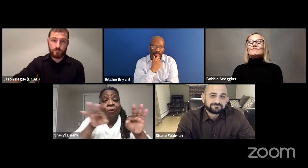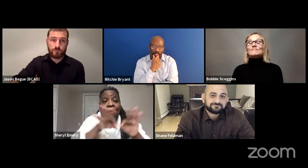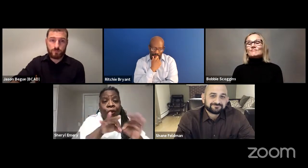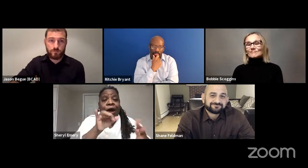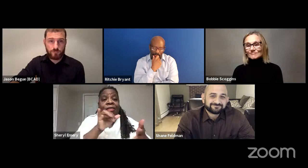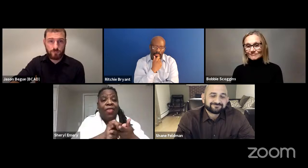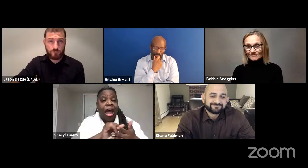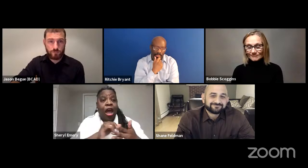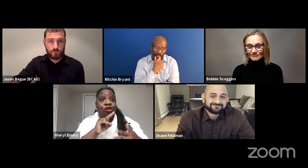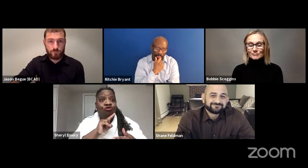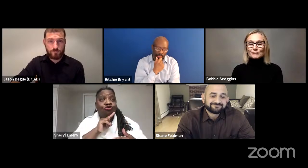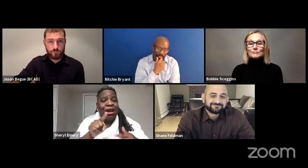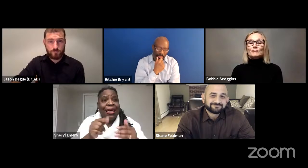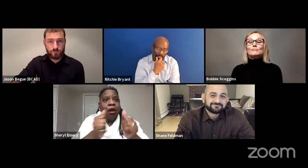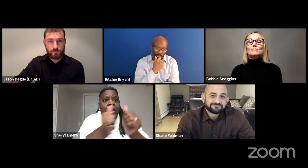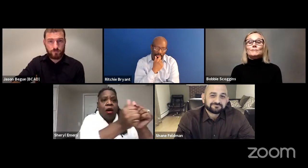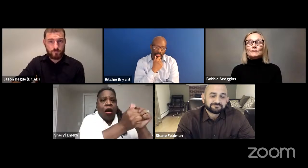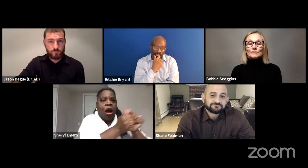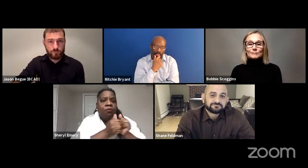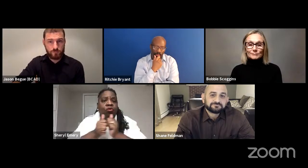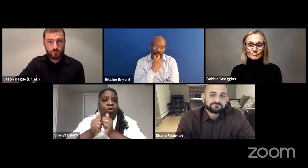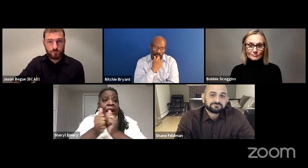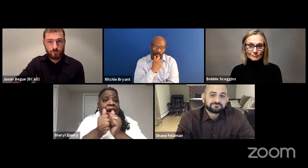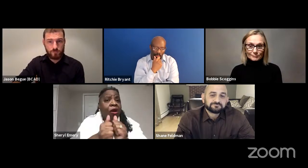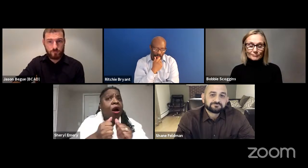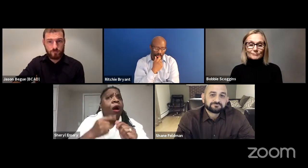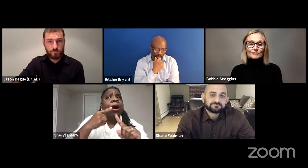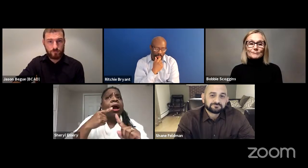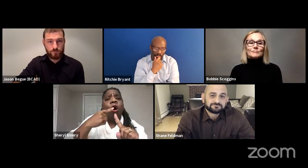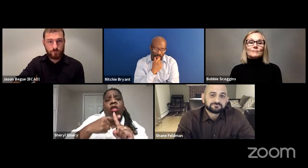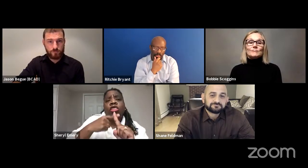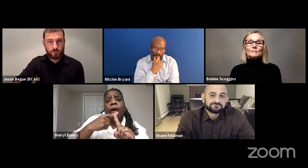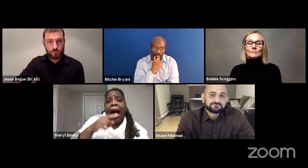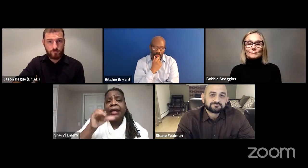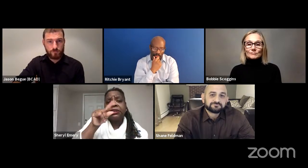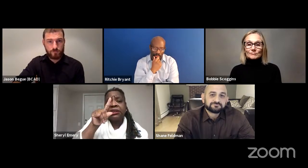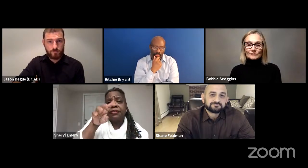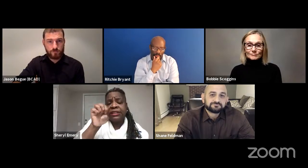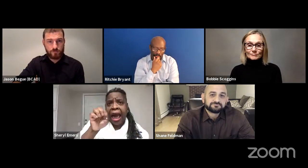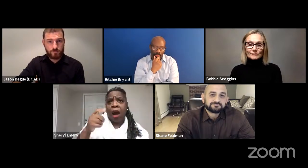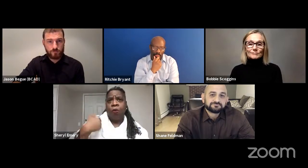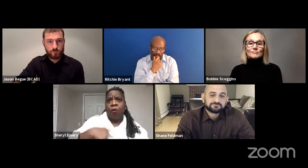ITP programs. So it's very important that everybody comes together and works collaboratively.